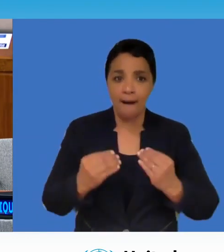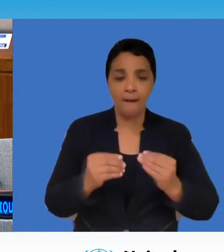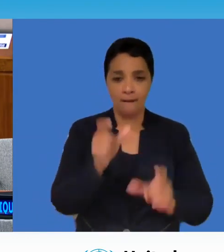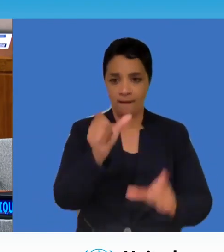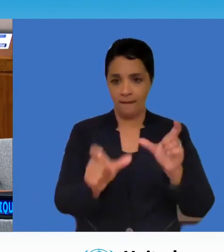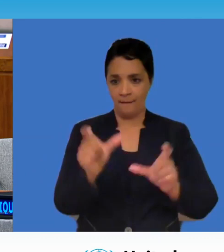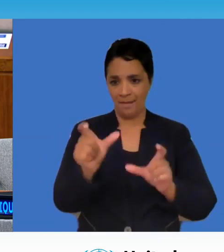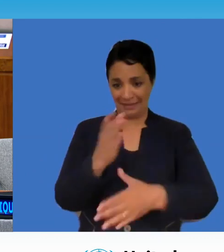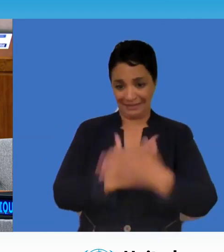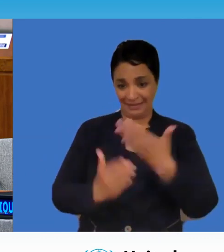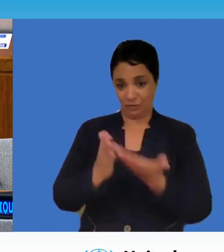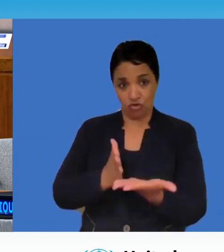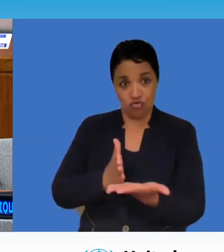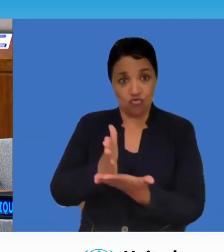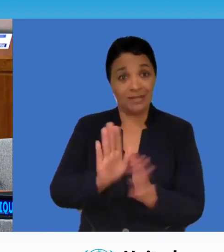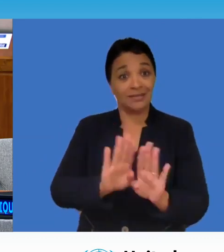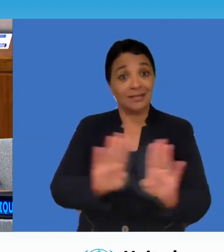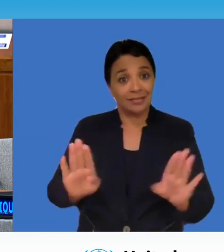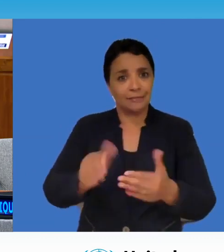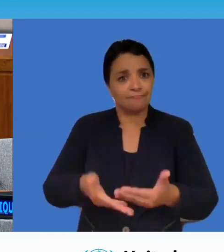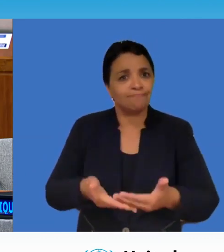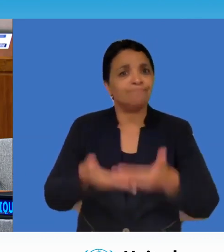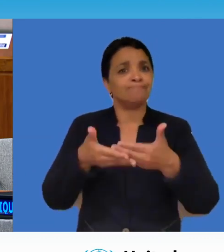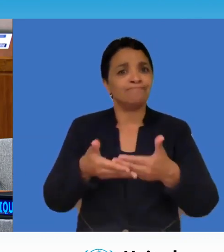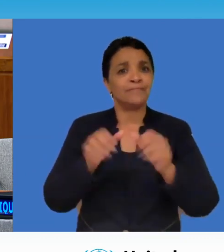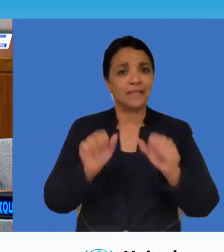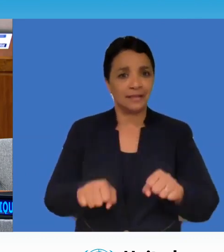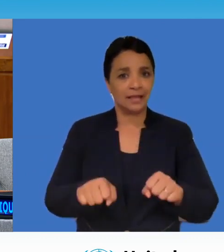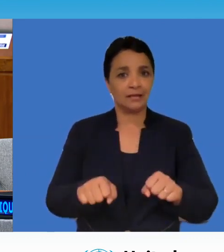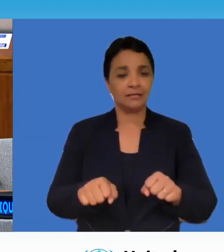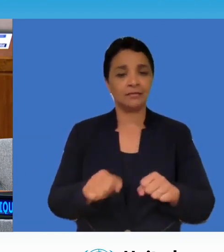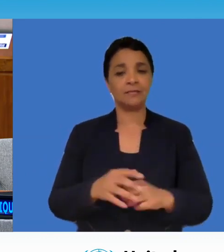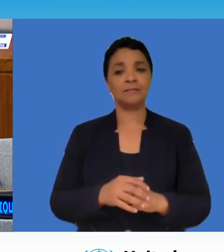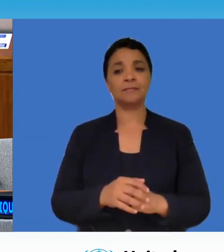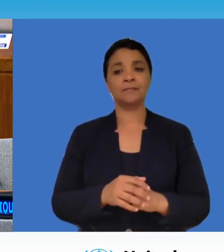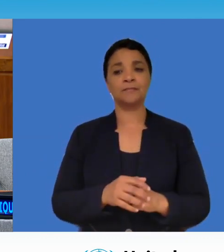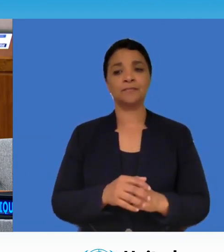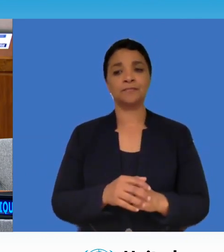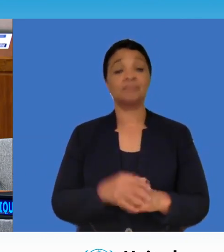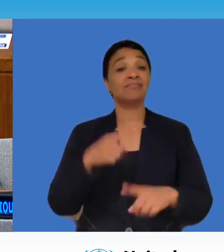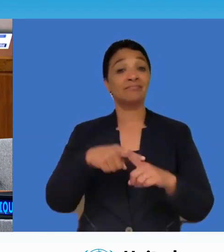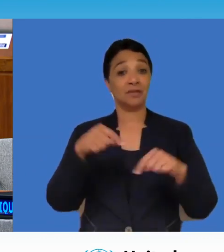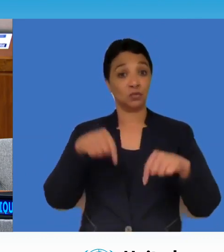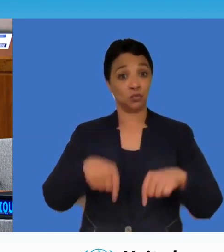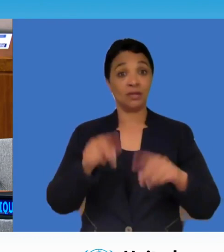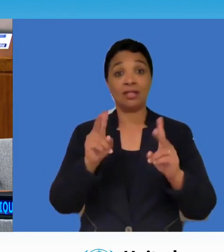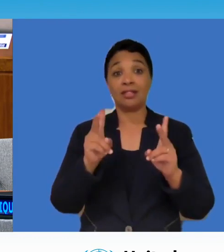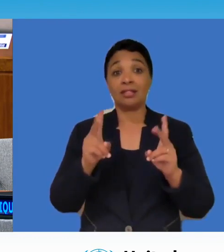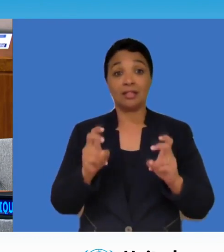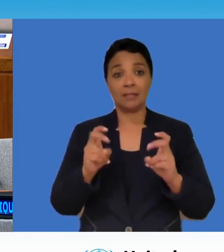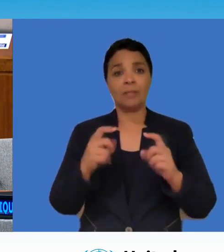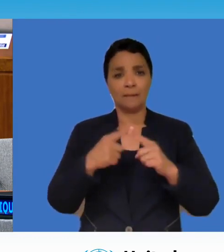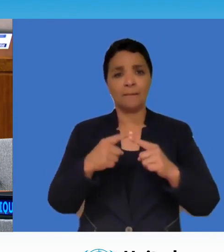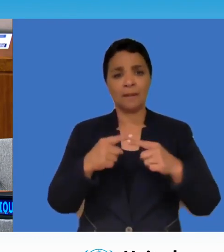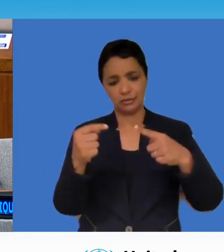disability particularly under the overwhelming theme and sub themes of the conference designed to